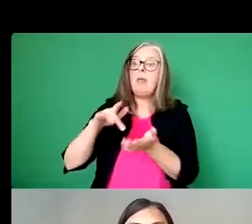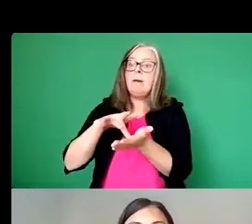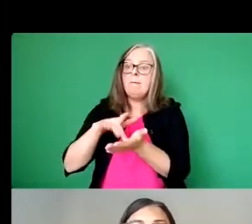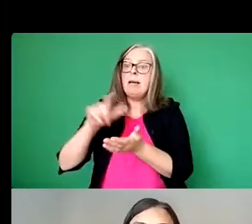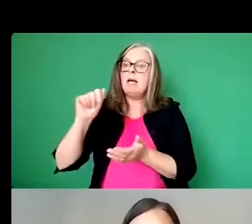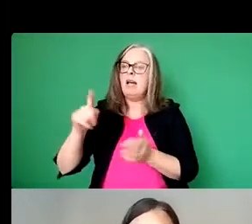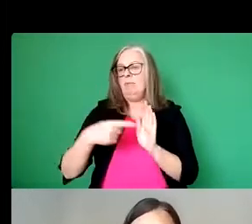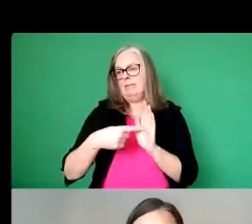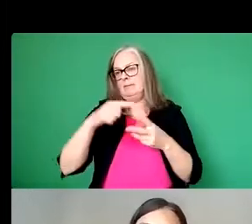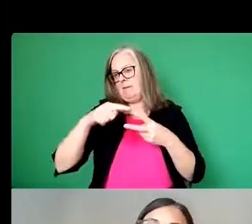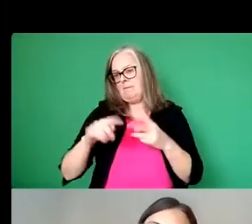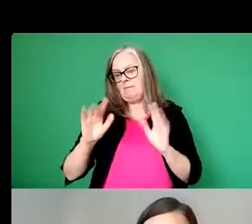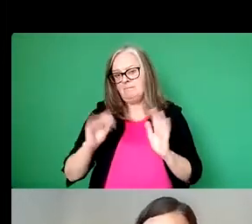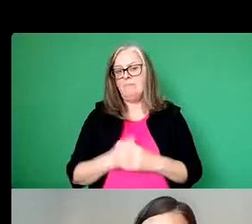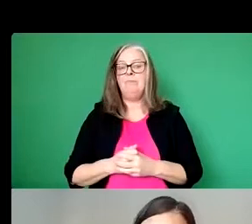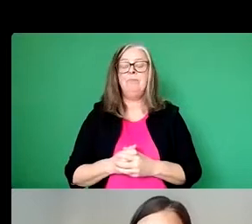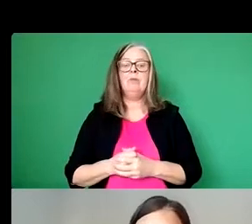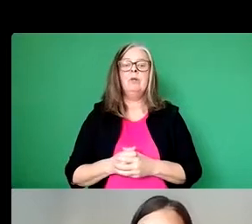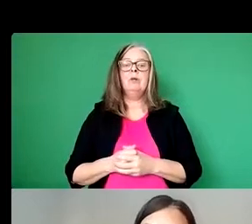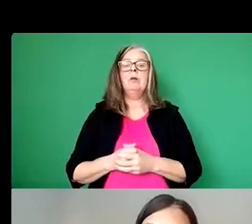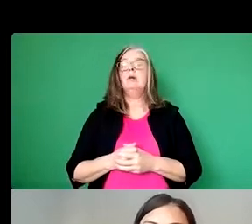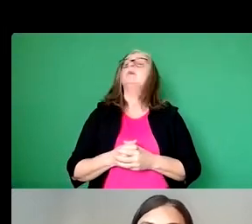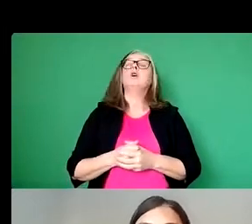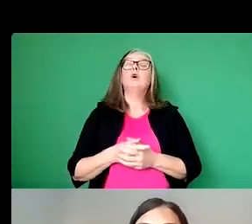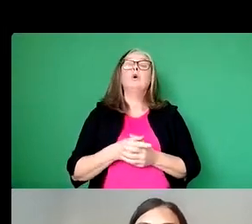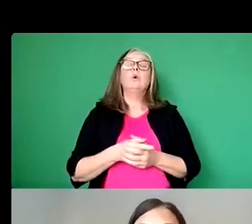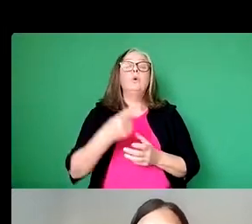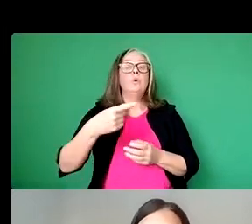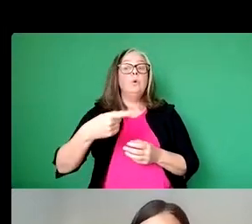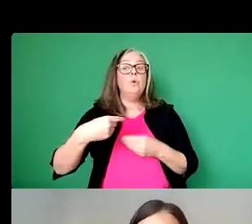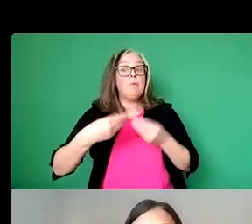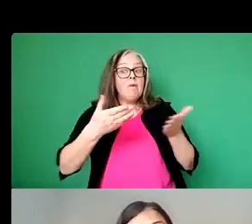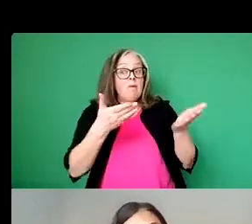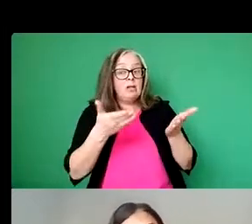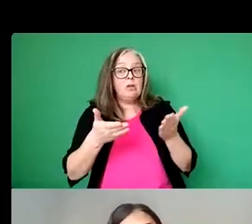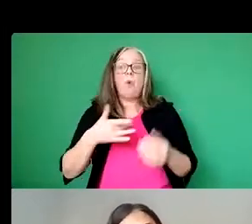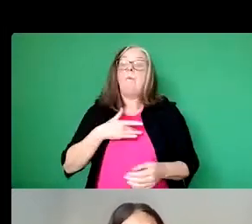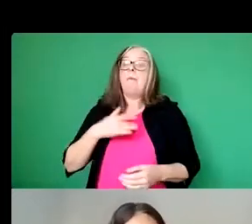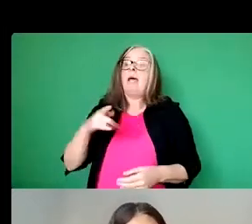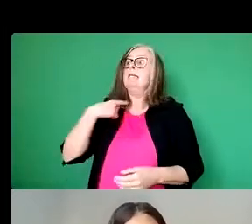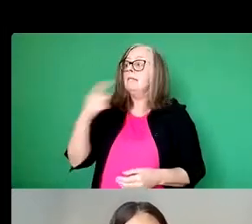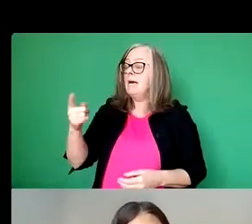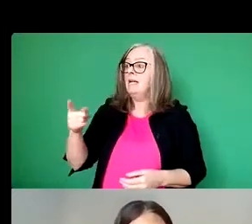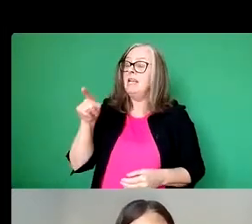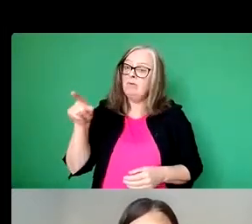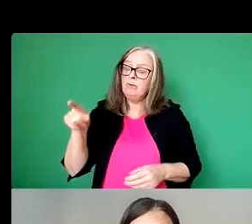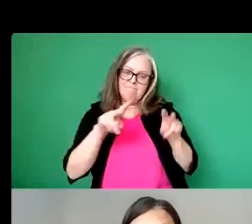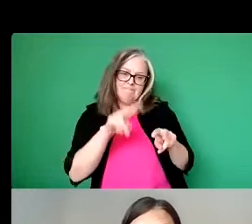we often say to service providers that when it's not clear whether an animal is a service animal